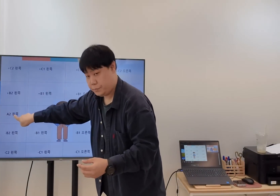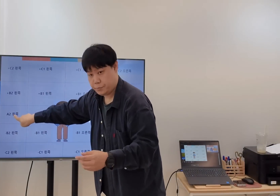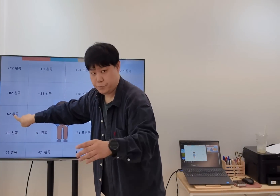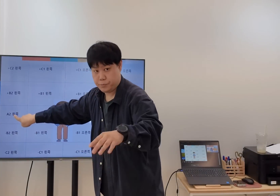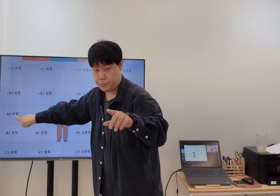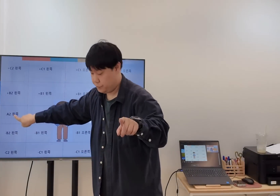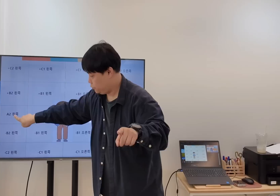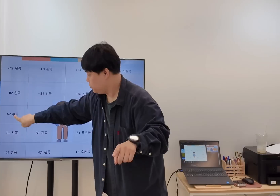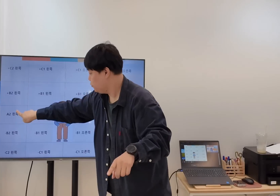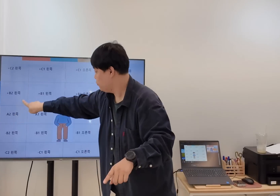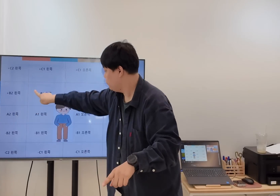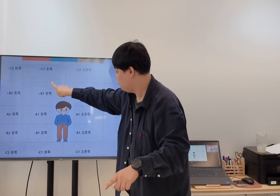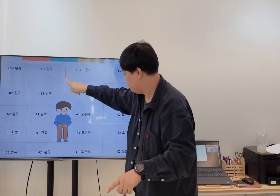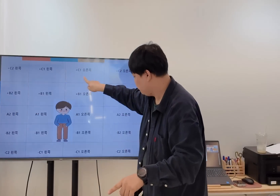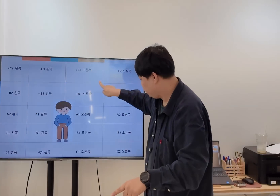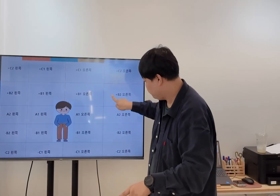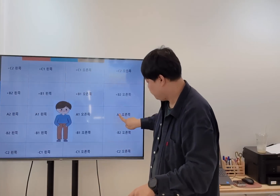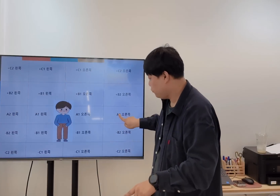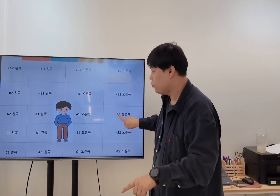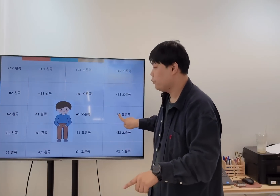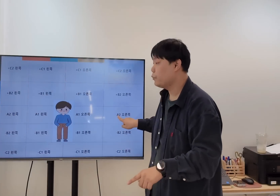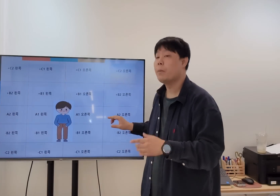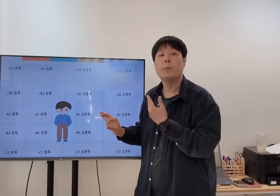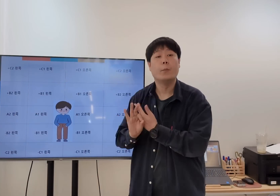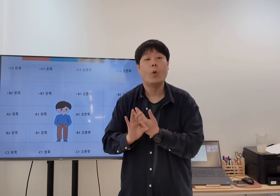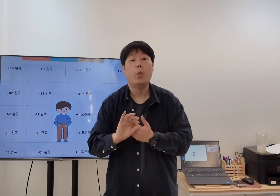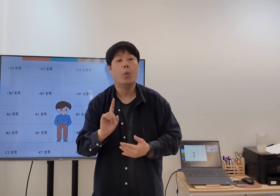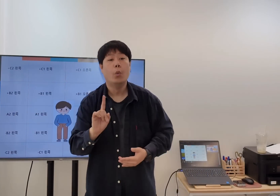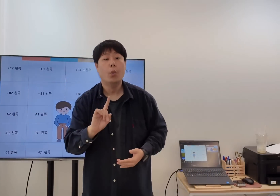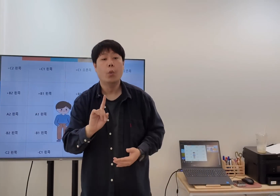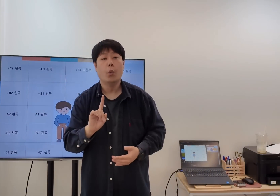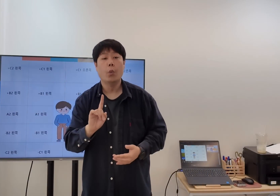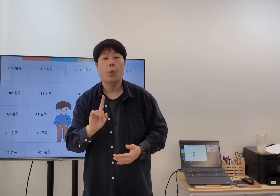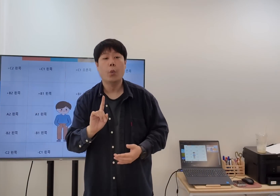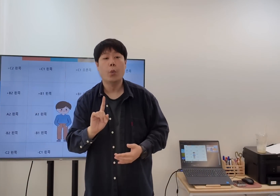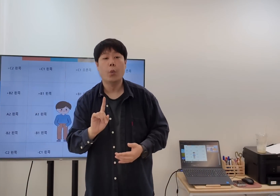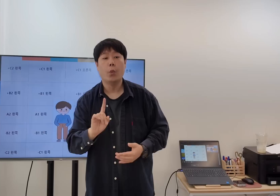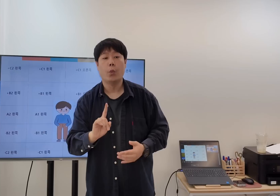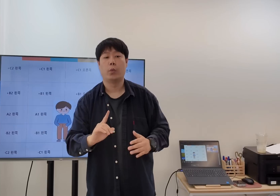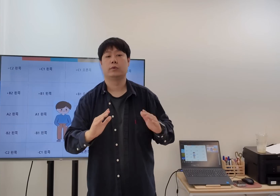What moves from the land on the left to the land on the right?